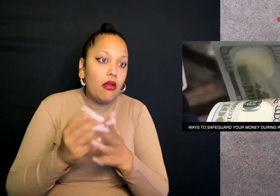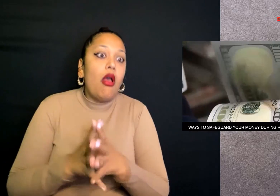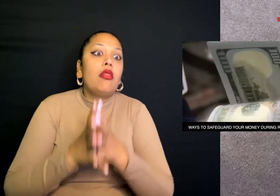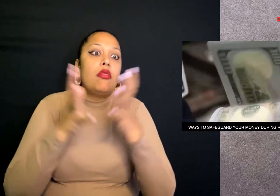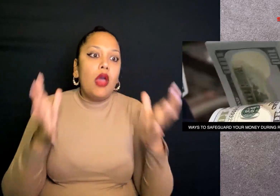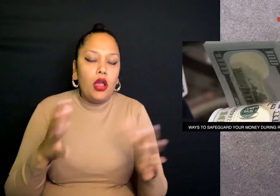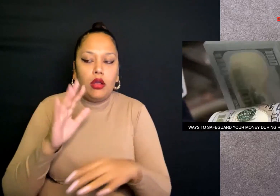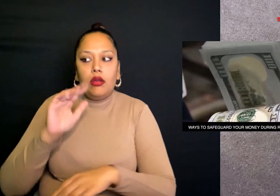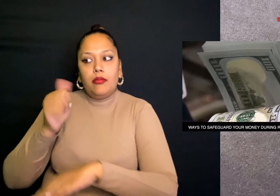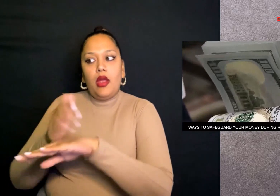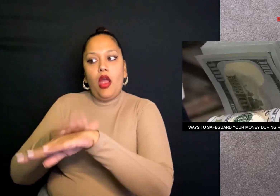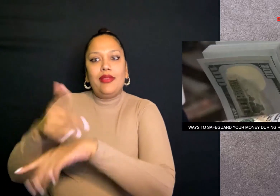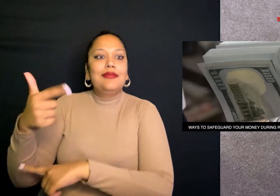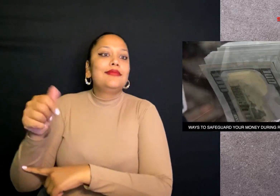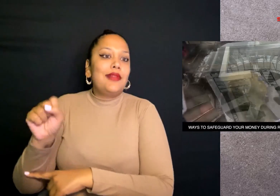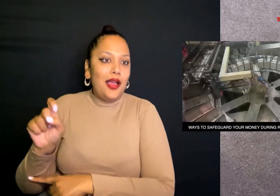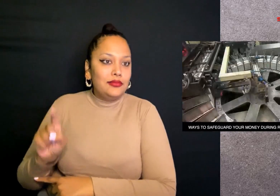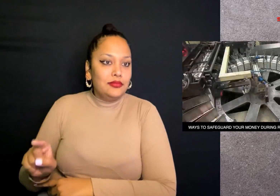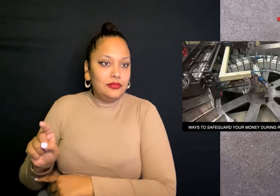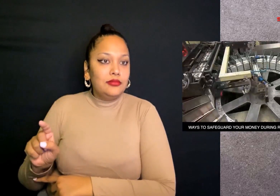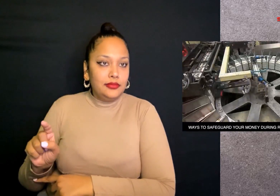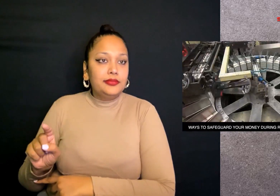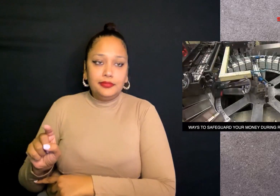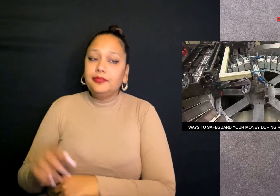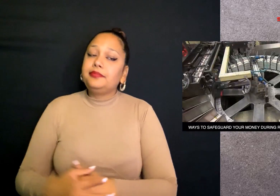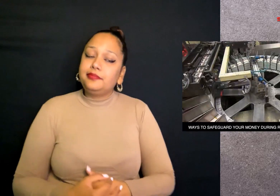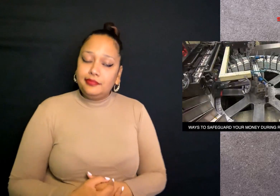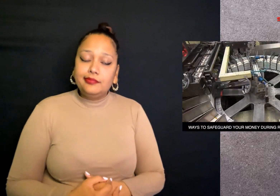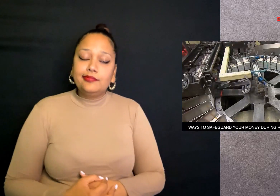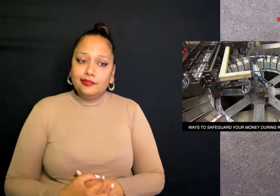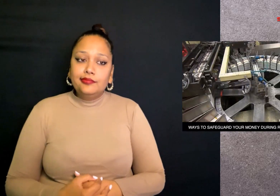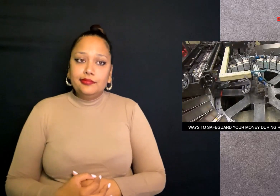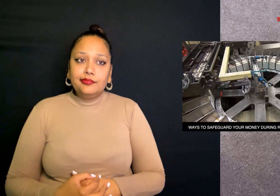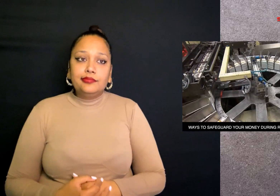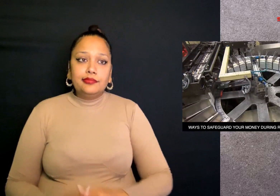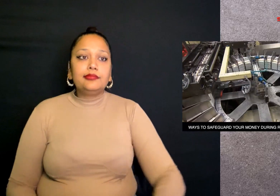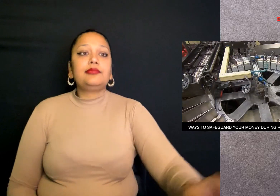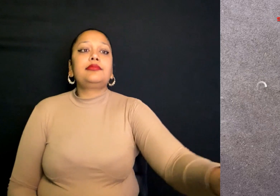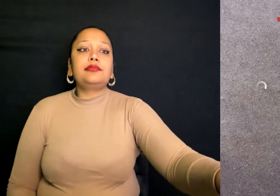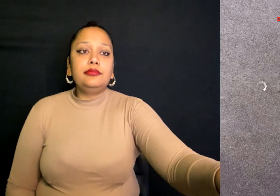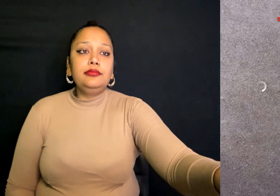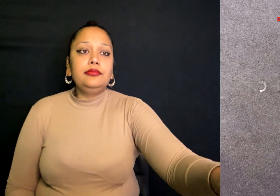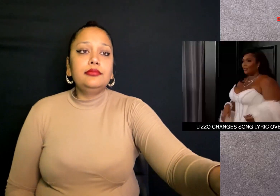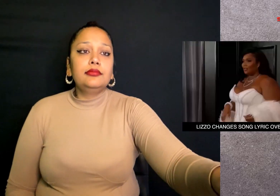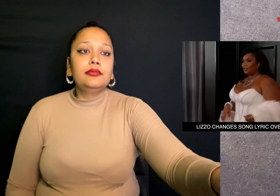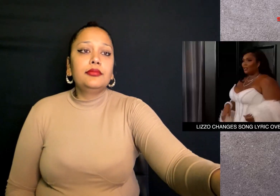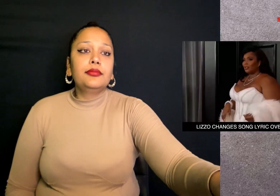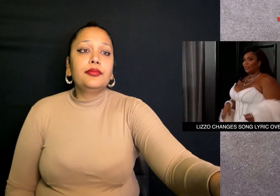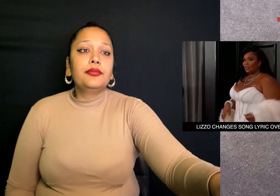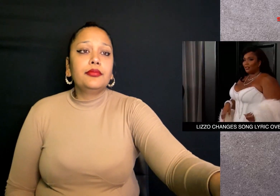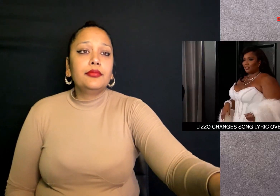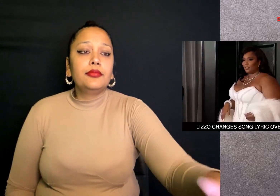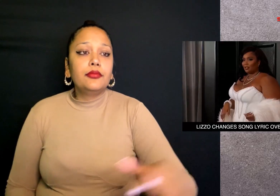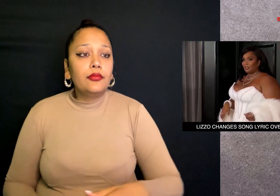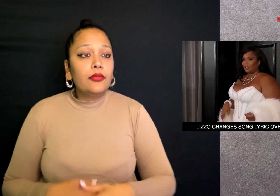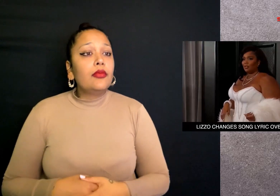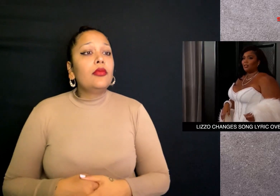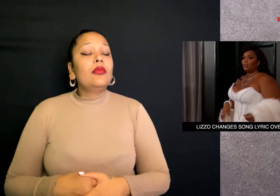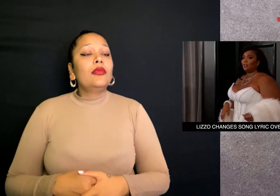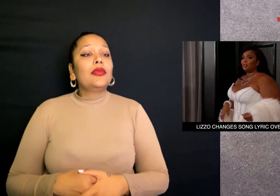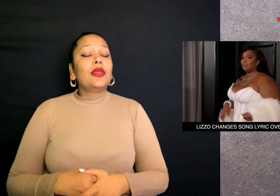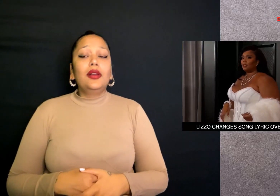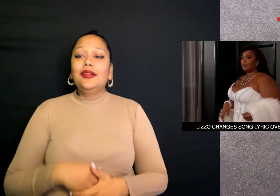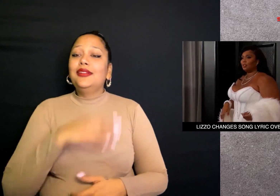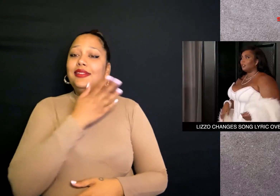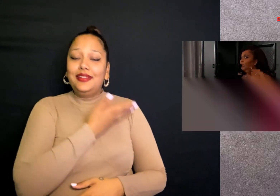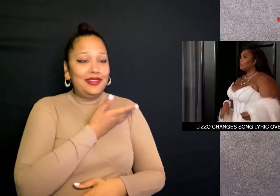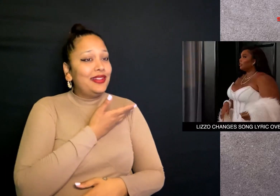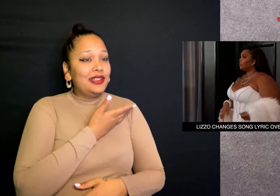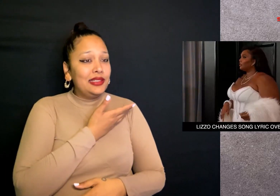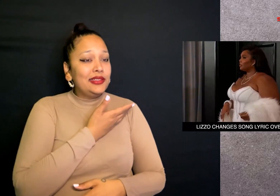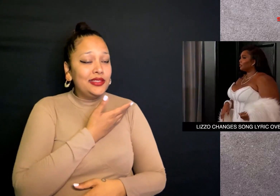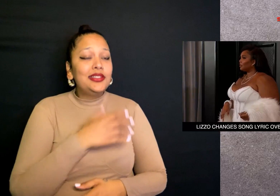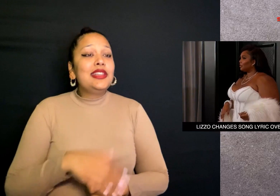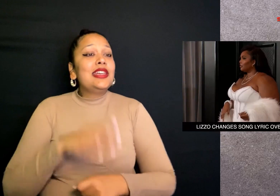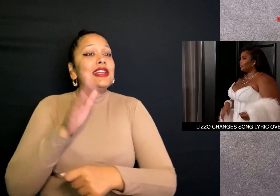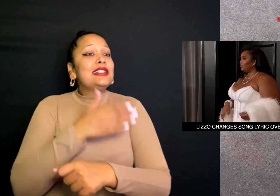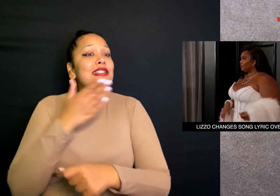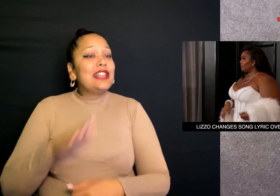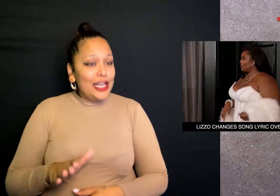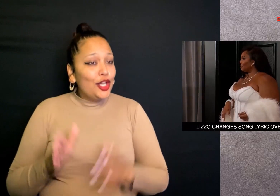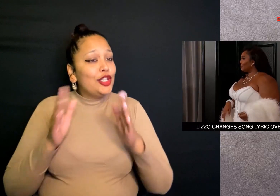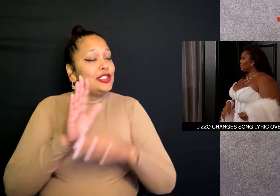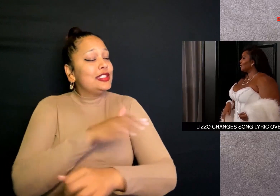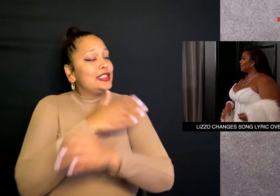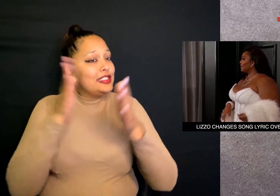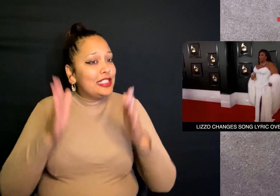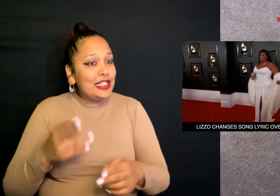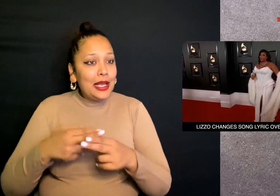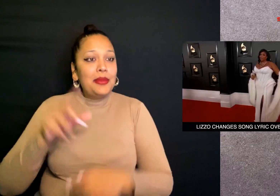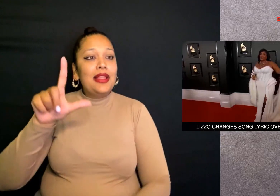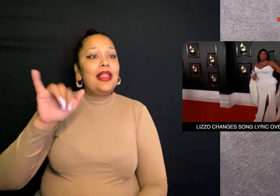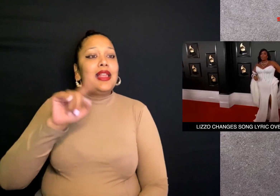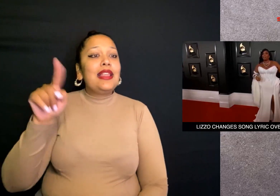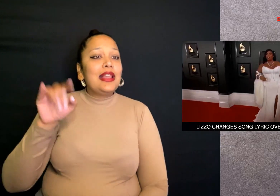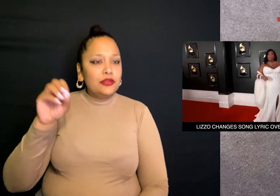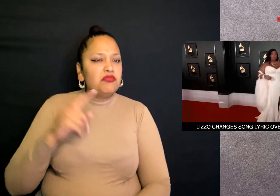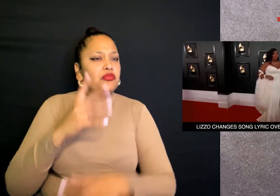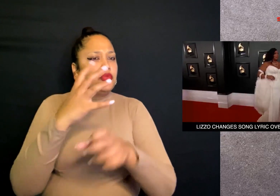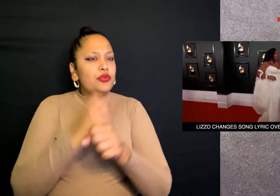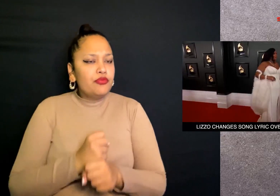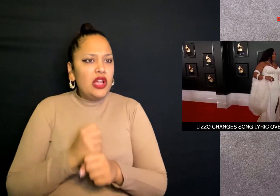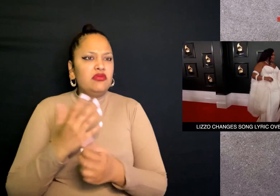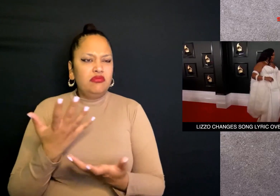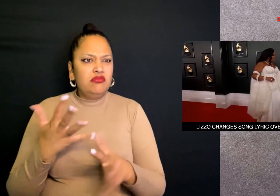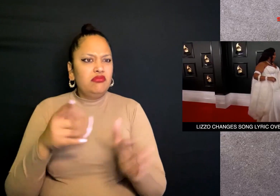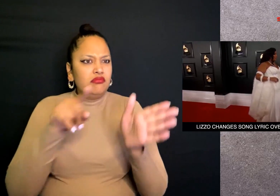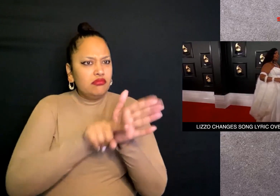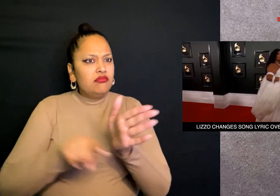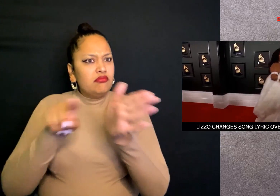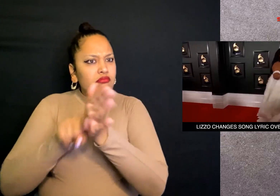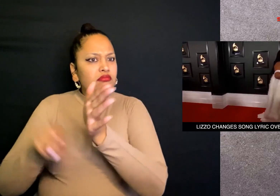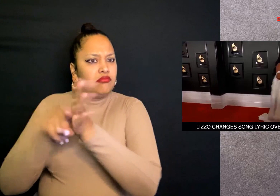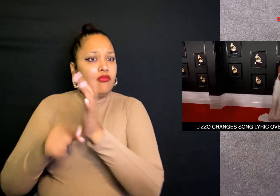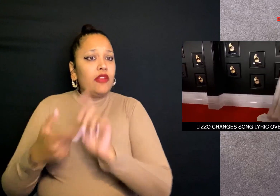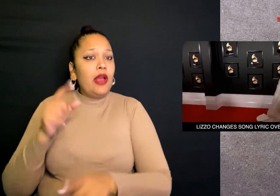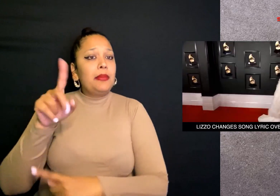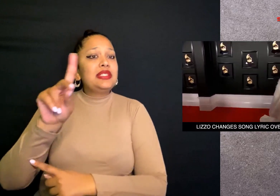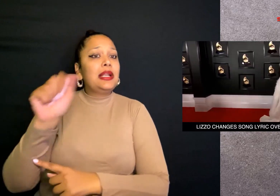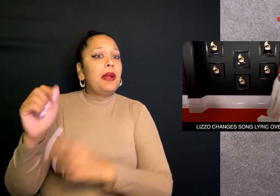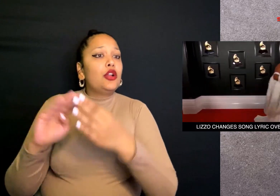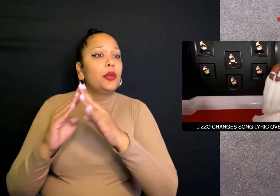of money on gas